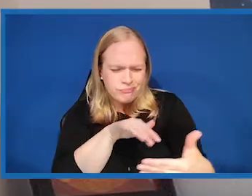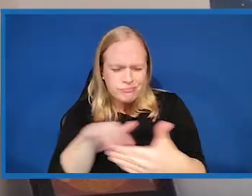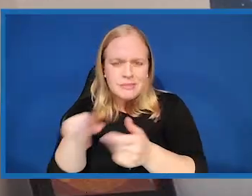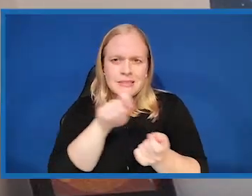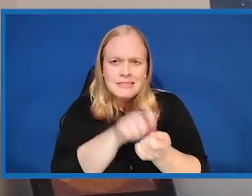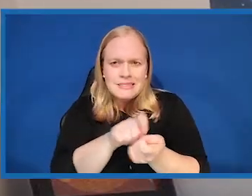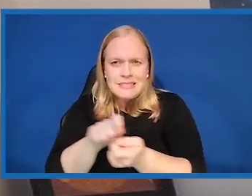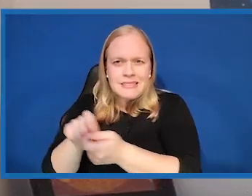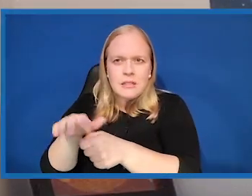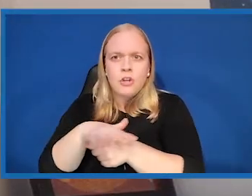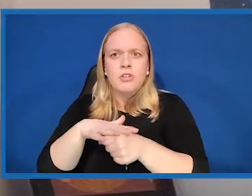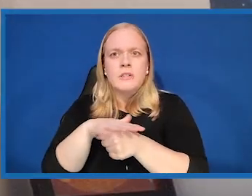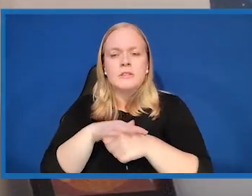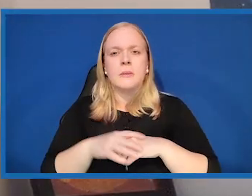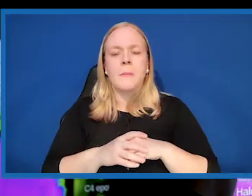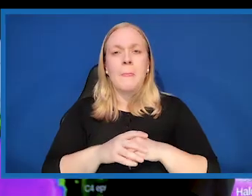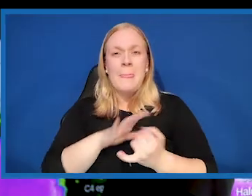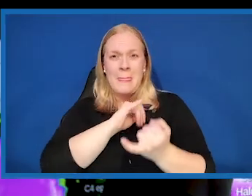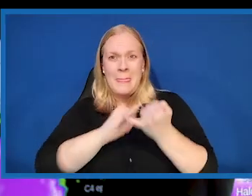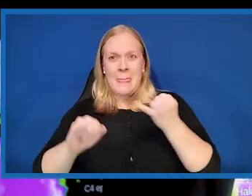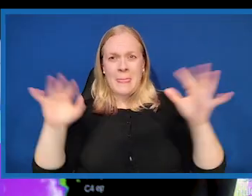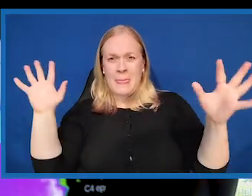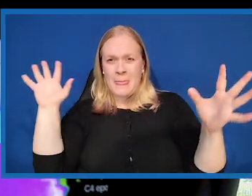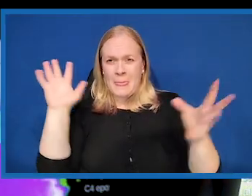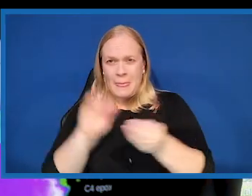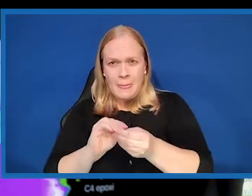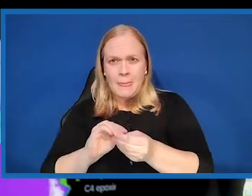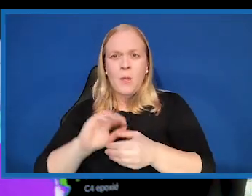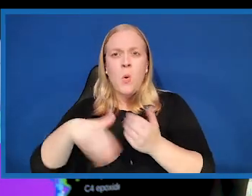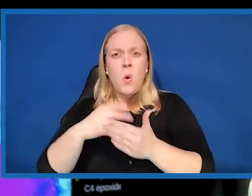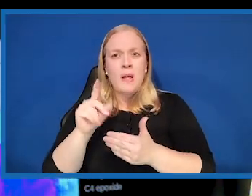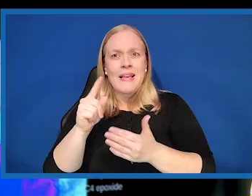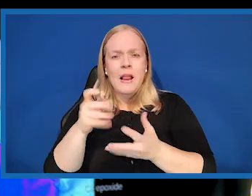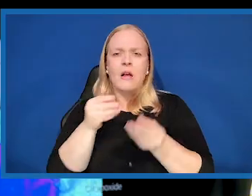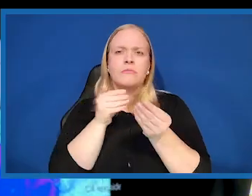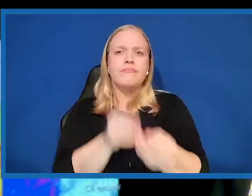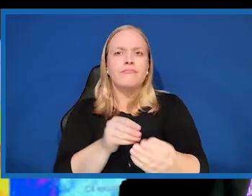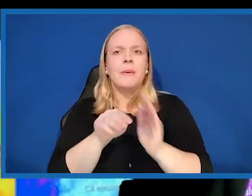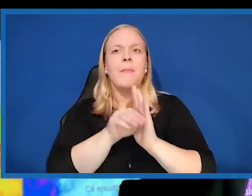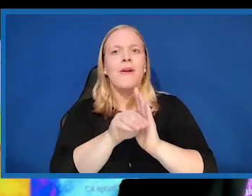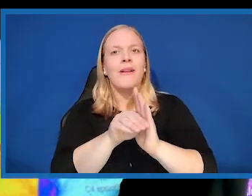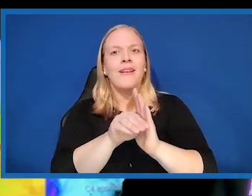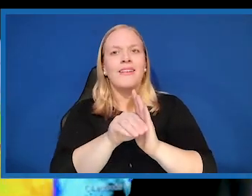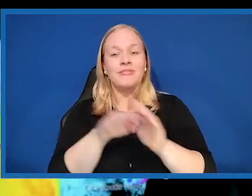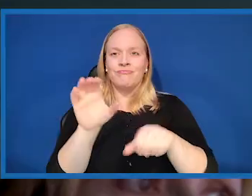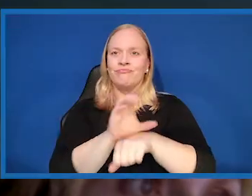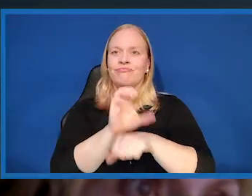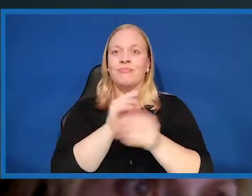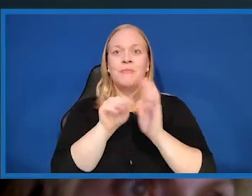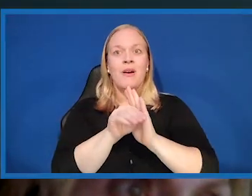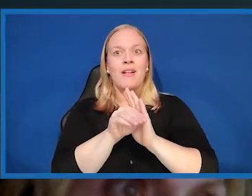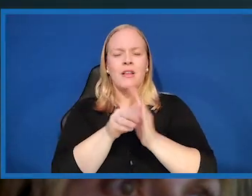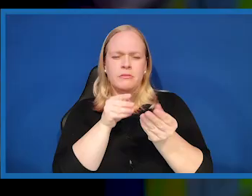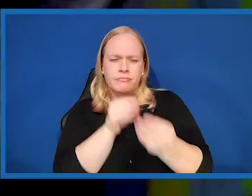AND THEN ULTIMATELY WE TAKE ALL THAT DATA AND PLUG IT INTO THE MODELS, UH, SUCH AS BIG EARTH SYSTEM MODELS THAT CAN REALLY ALLOW US TO UNDERSTAND THIS INTERACTION BETWEEN